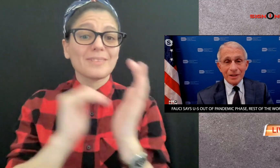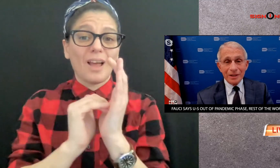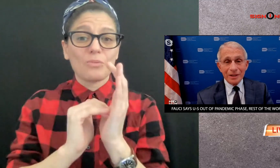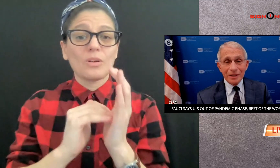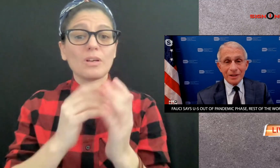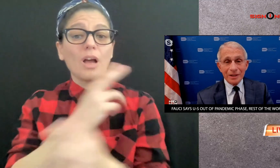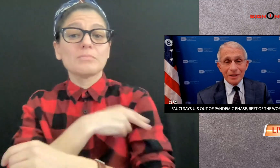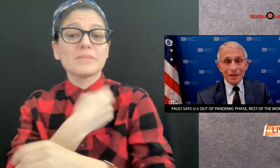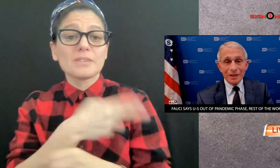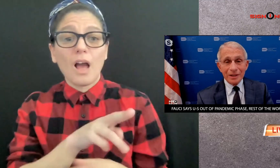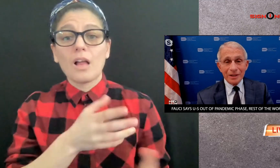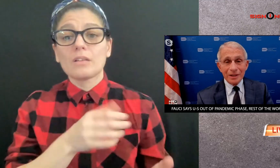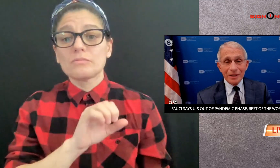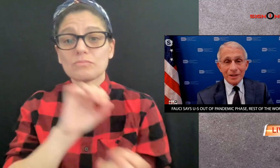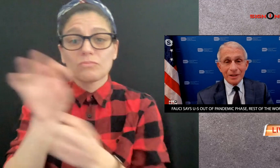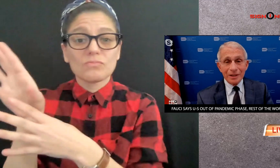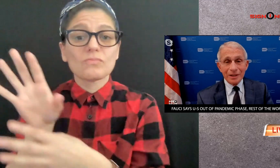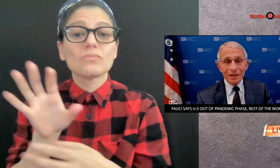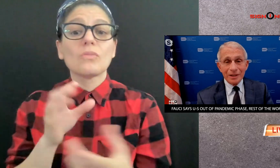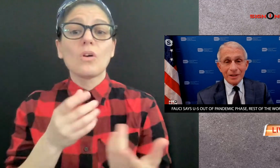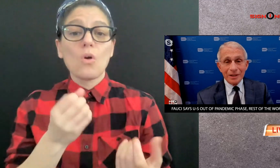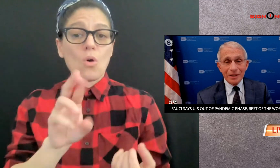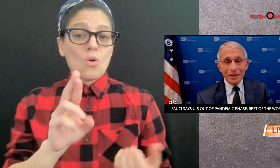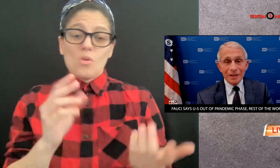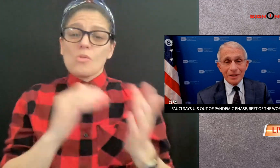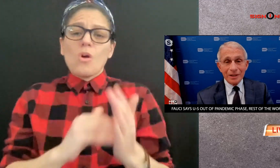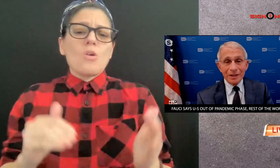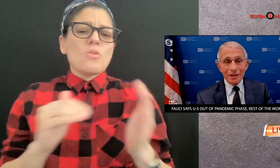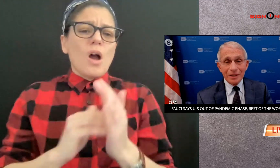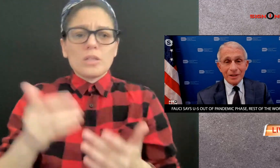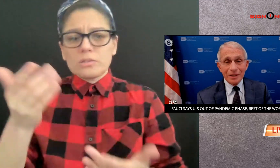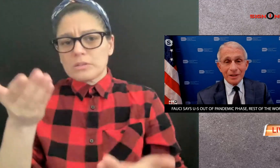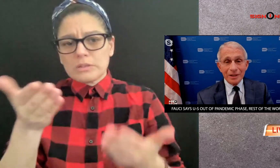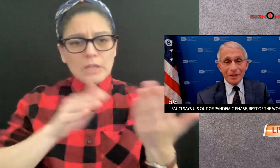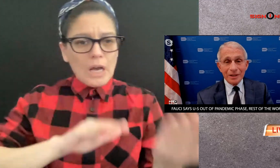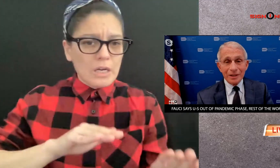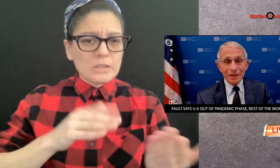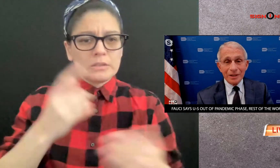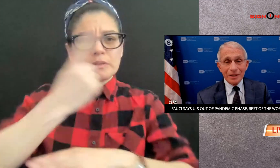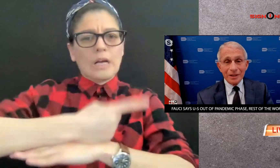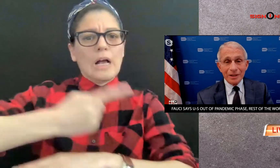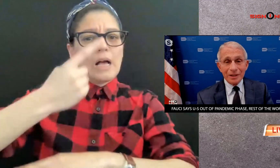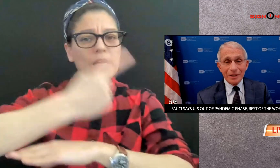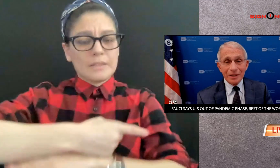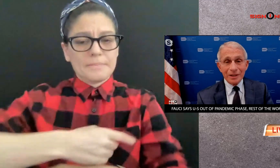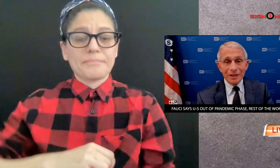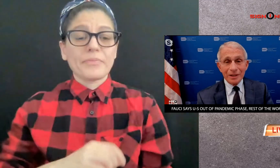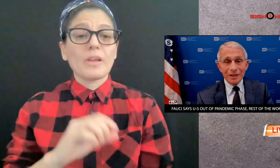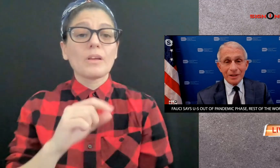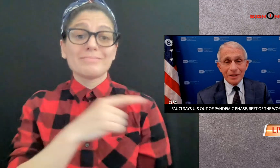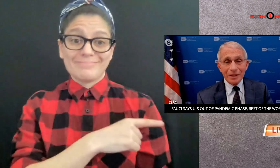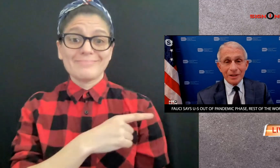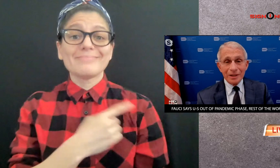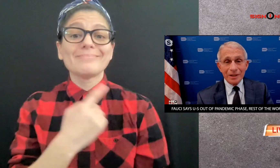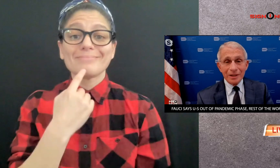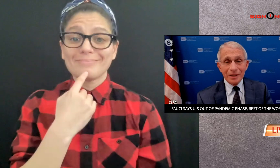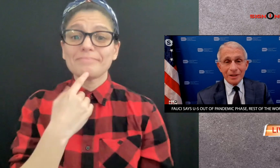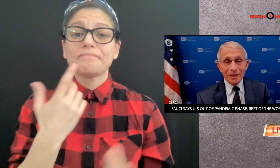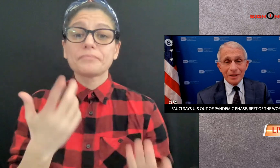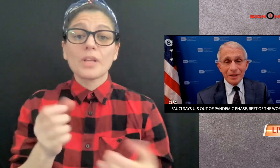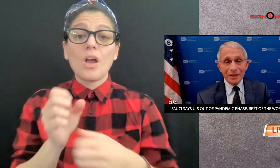he says there are no more 900,000 new infections 100,000 hospitalizations or